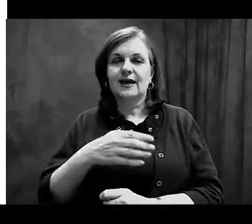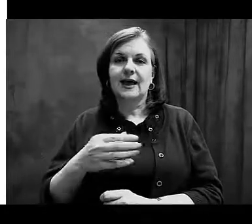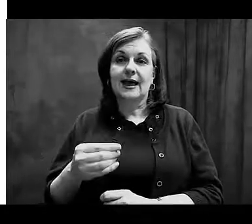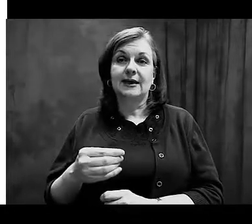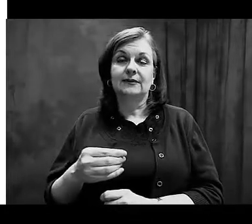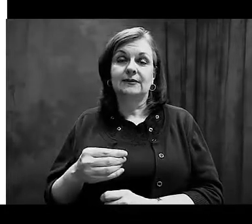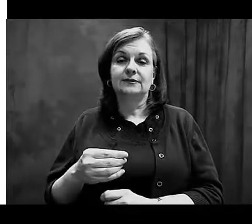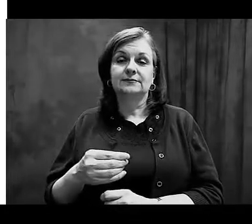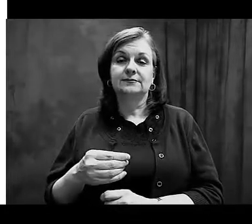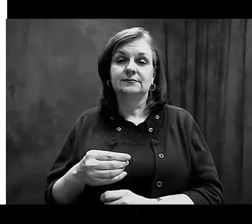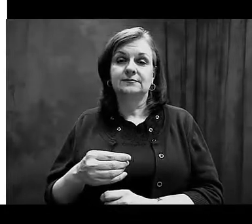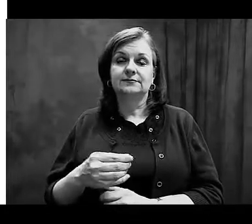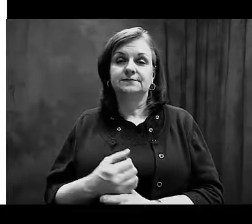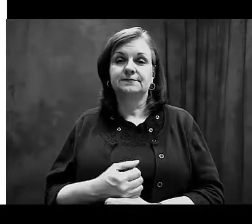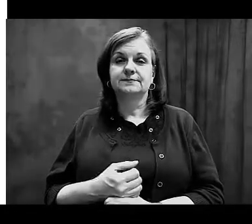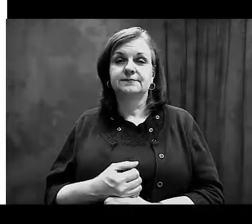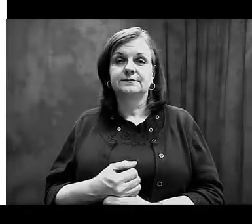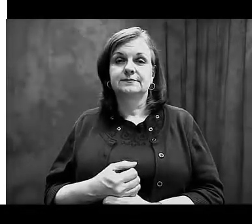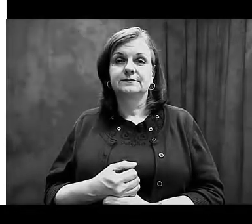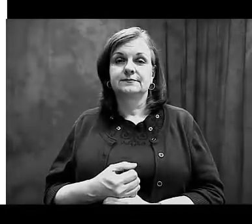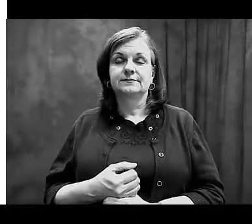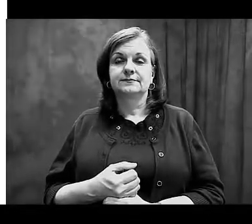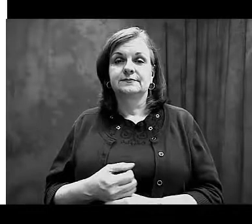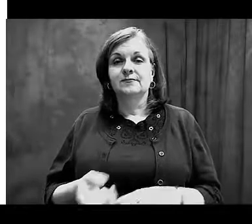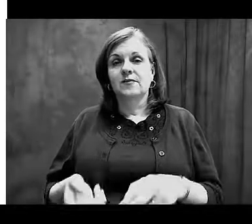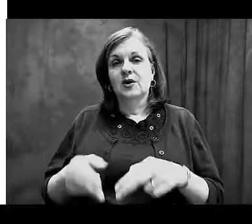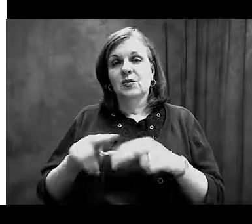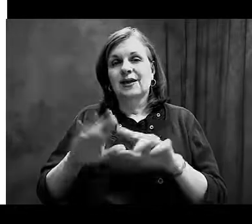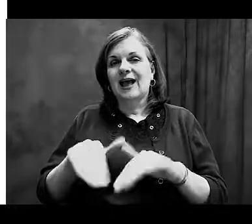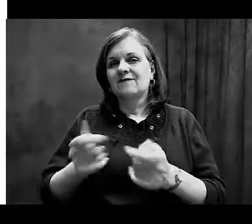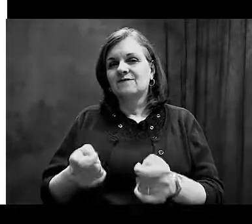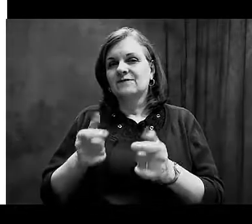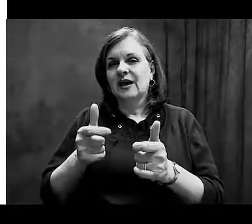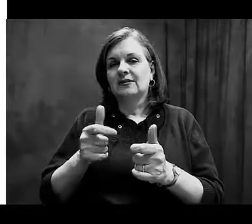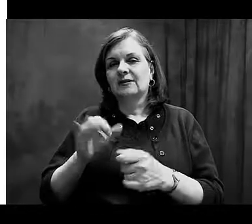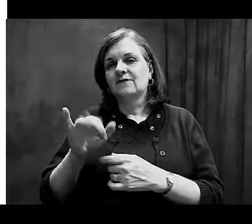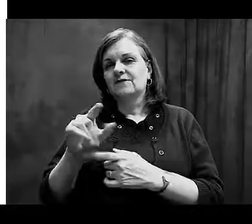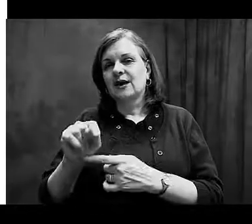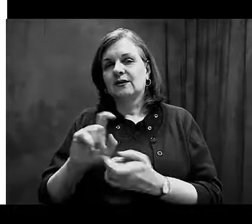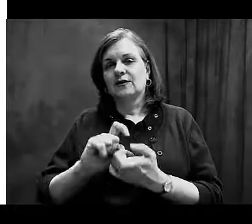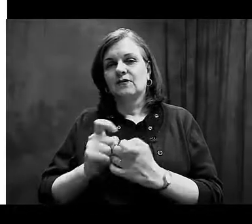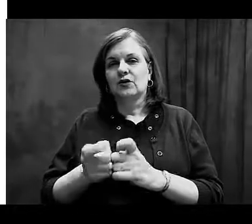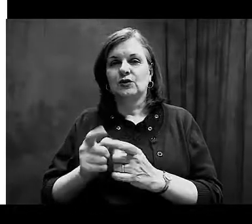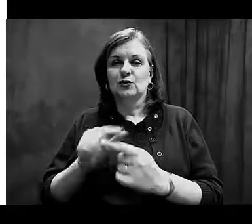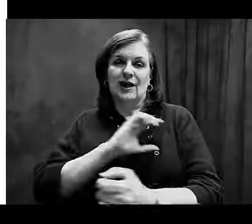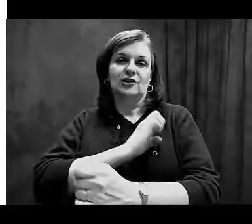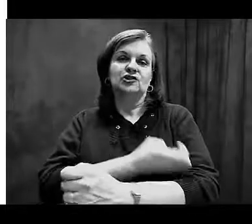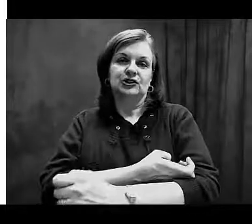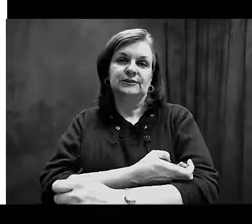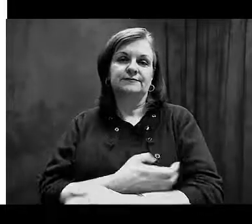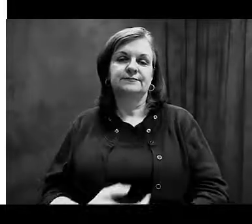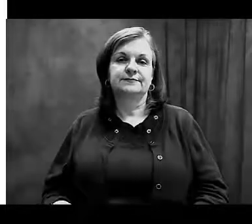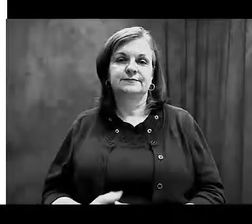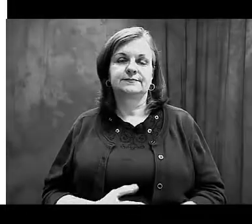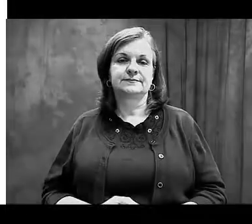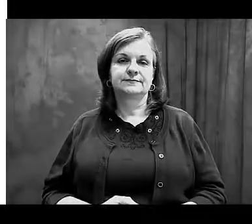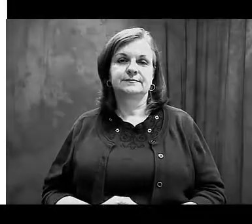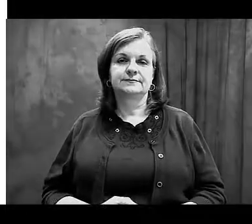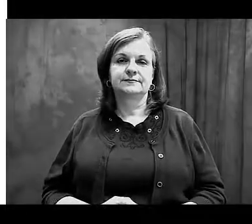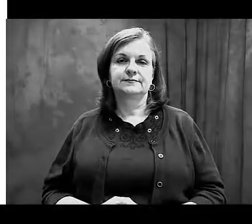and to increase the rate at which fats are converted into energy